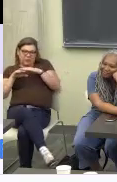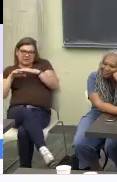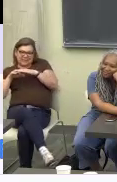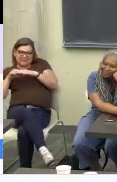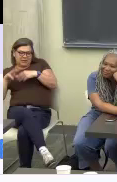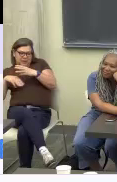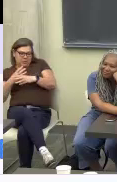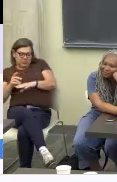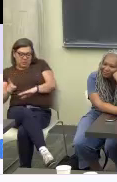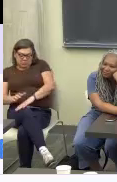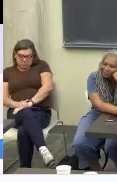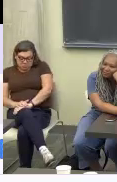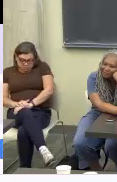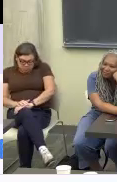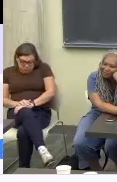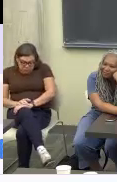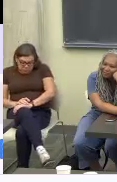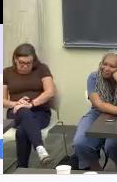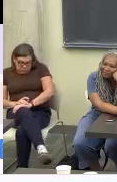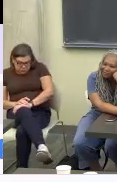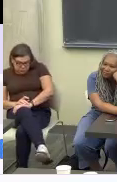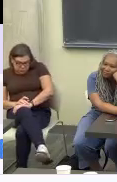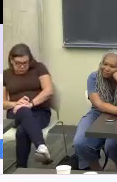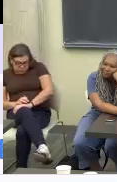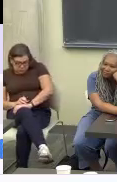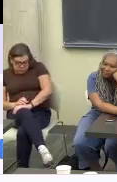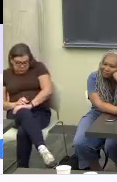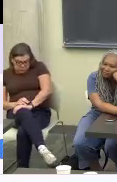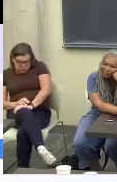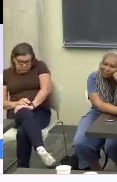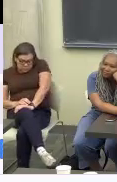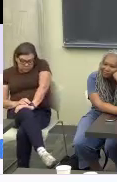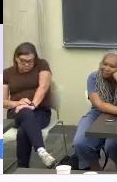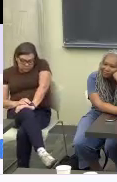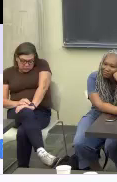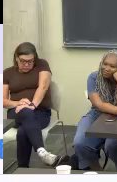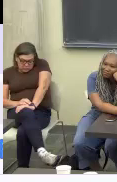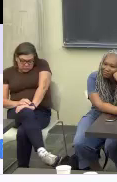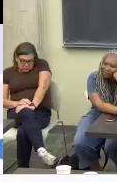but it's a really sort of instructive thing and No one really like organized it or funded it.